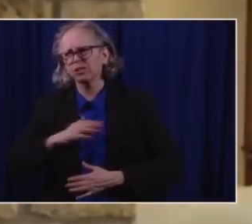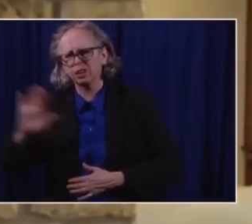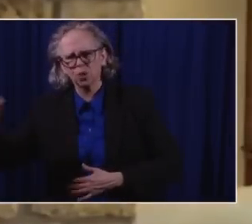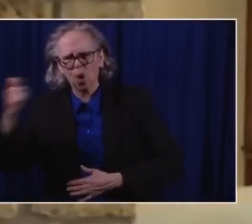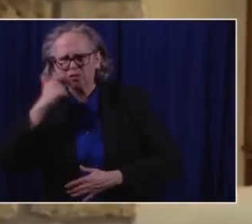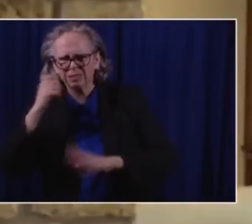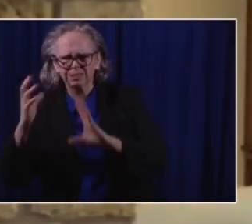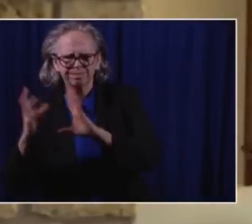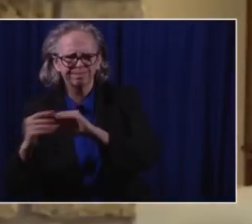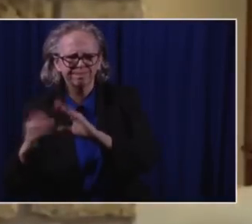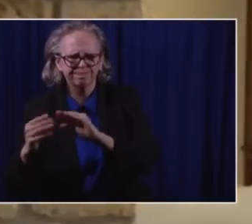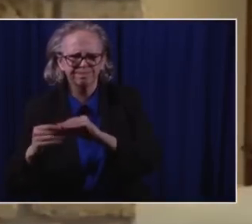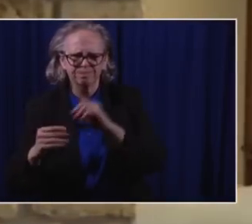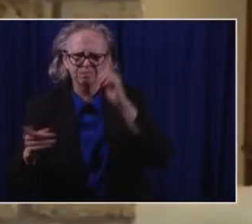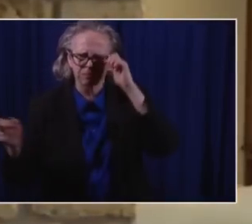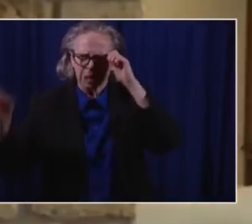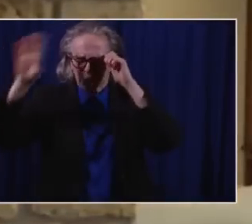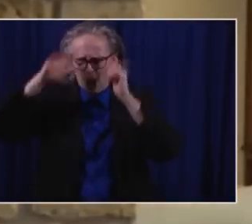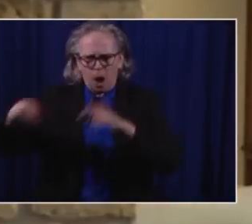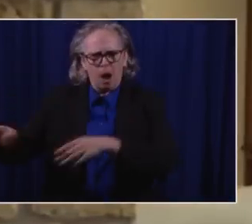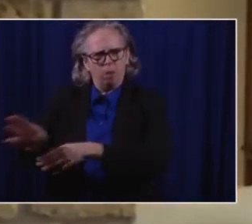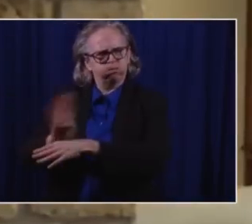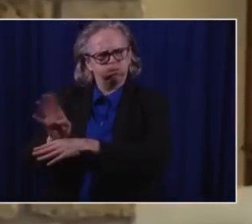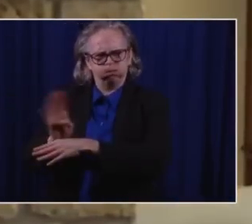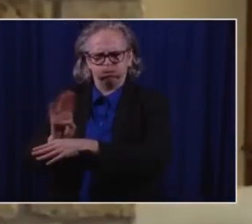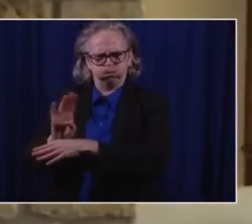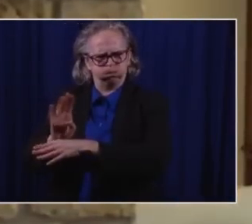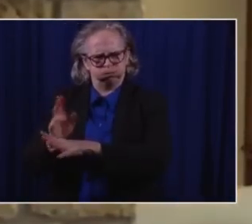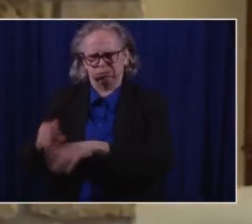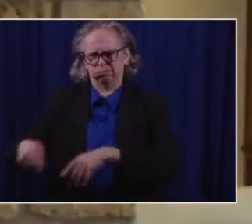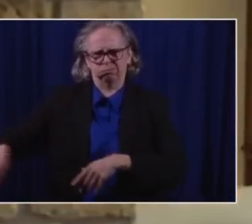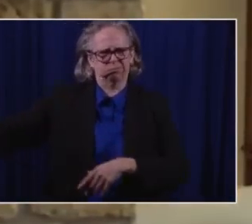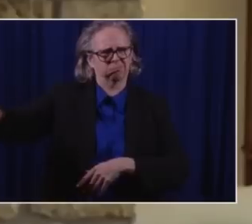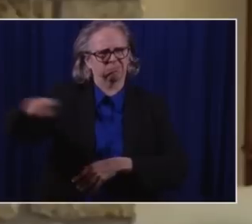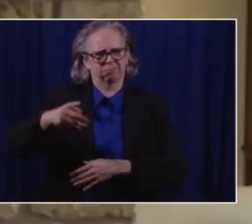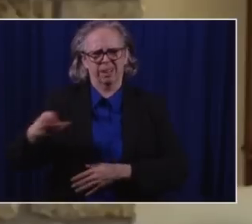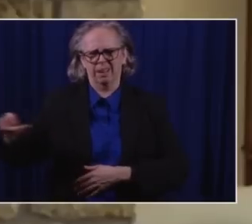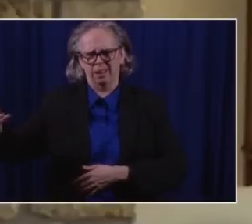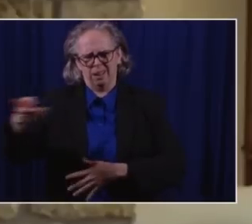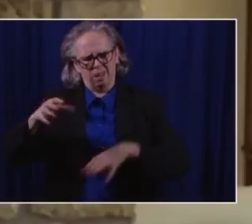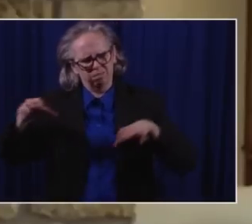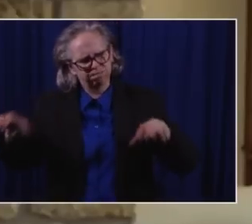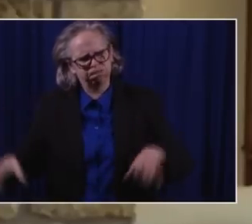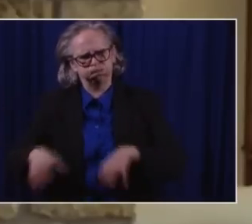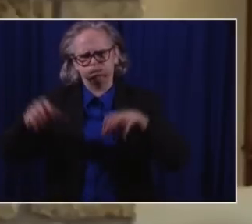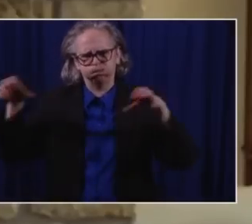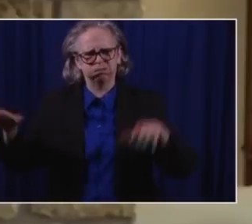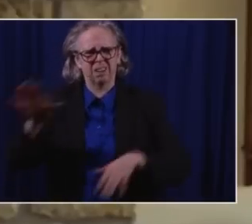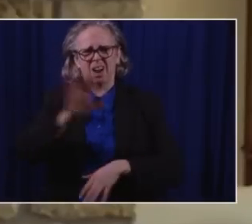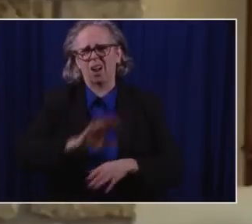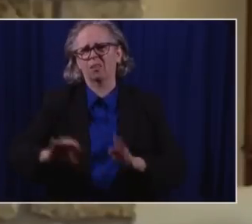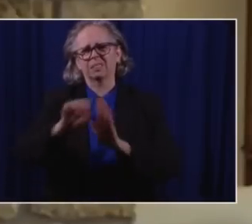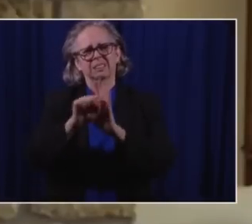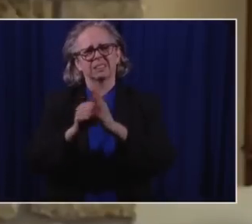traumas those are all things we to be able to care for. Well great, thank you very much for